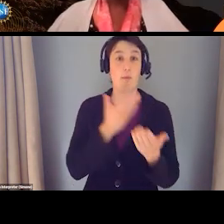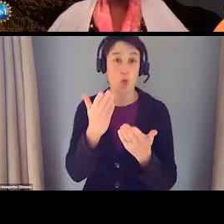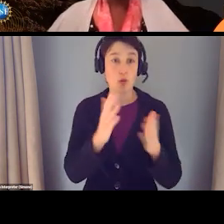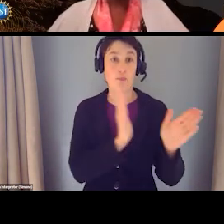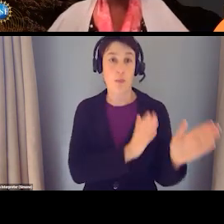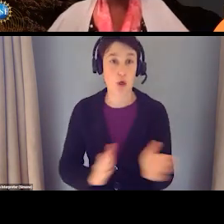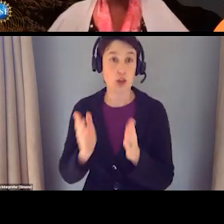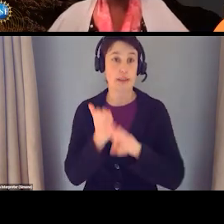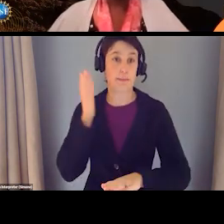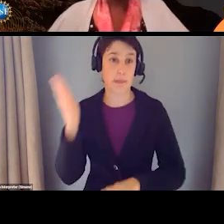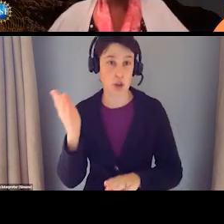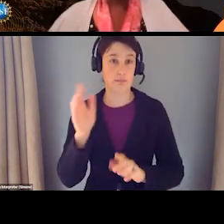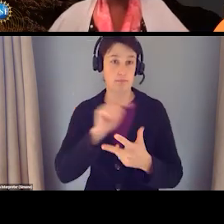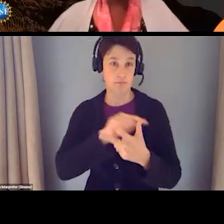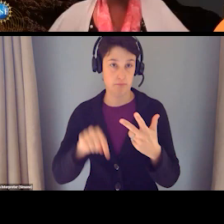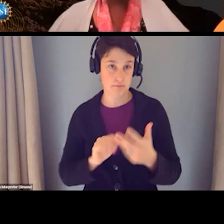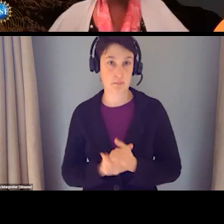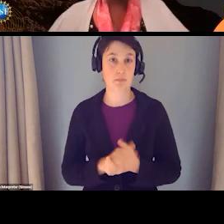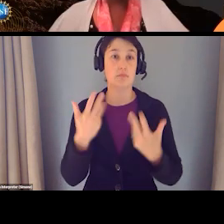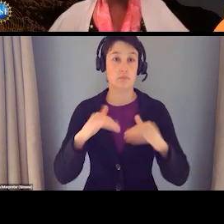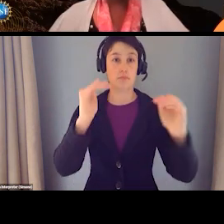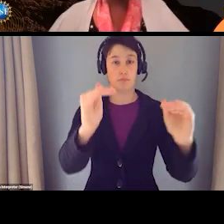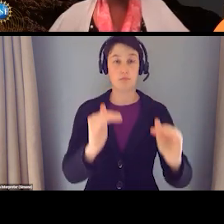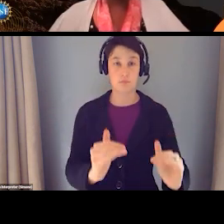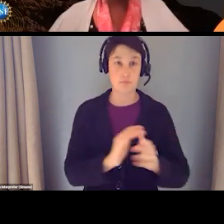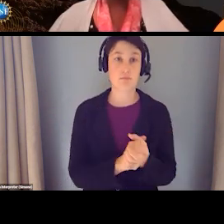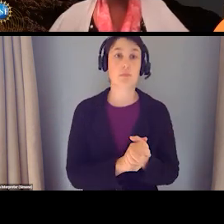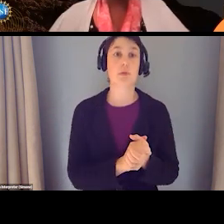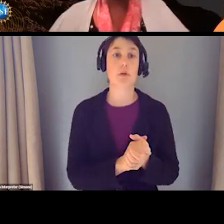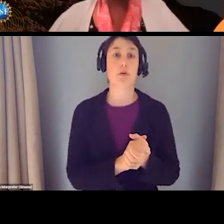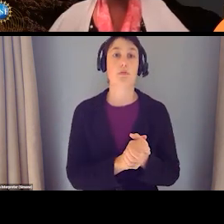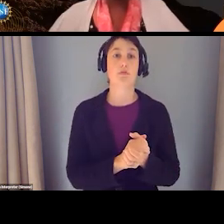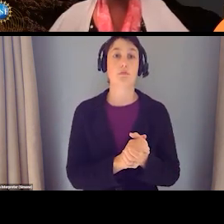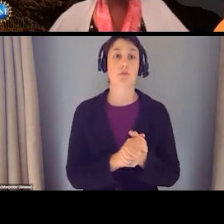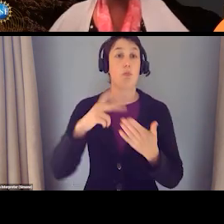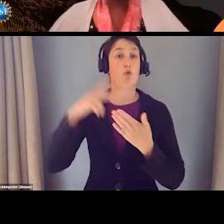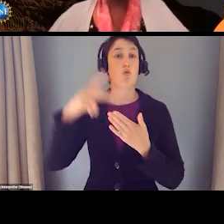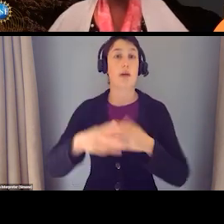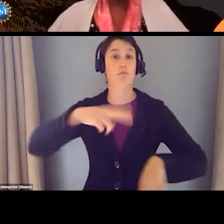The next section includes a program review, which is a very important part of the process.